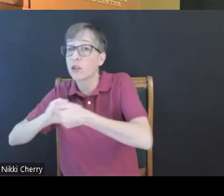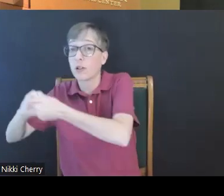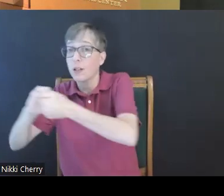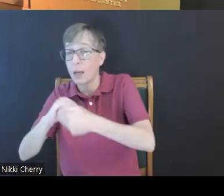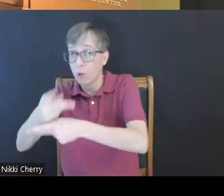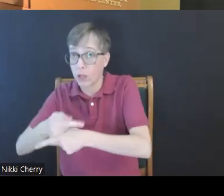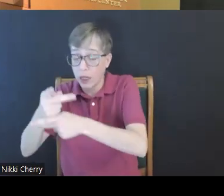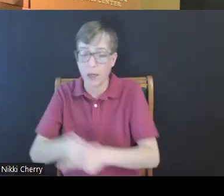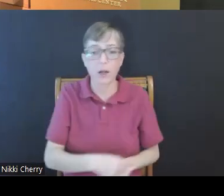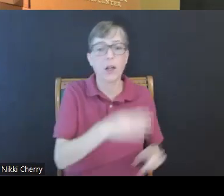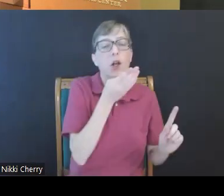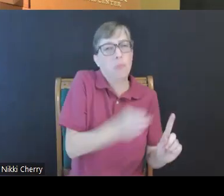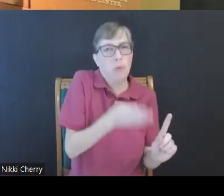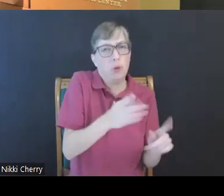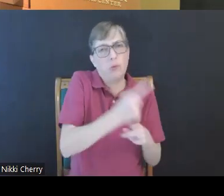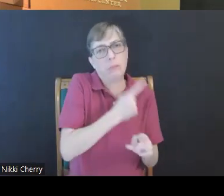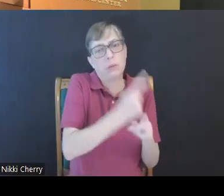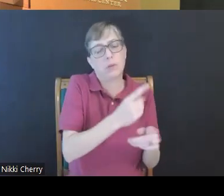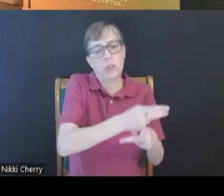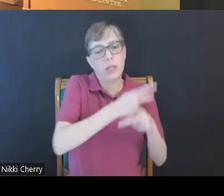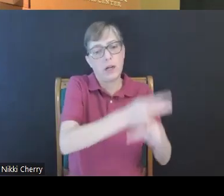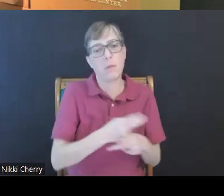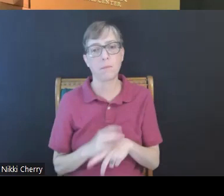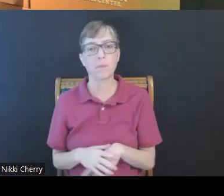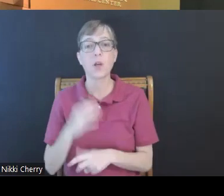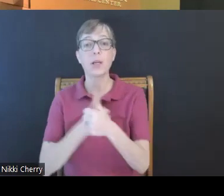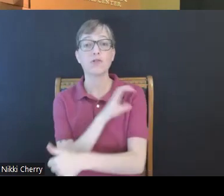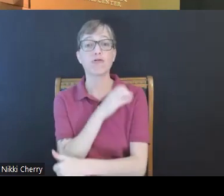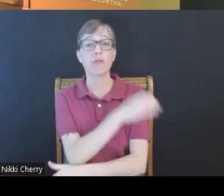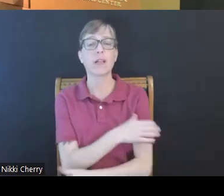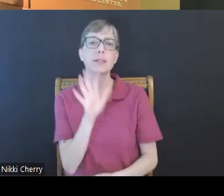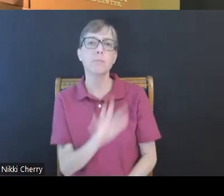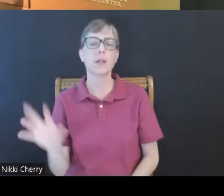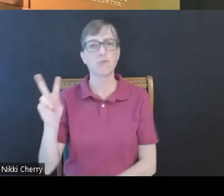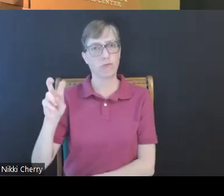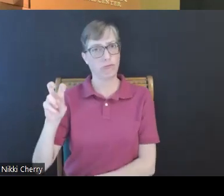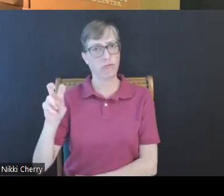we had about 200 patients a 100 of them all seen by the same primary care doctors 100 of them we